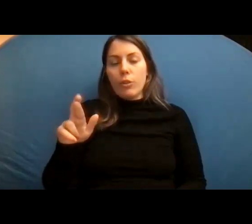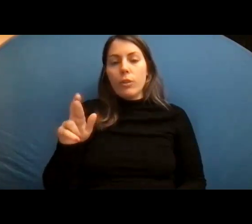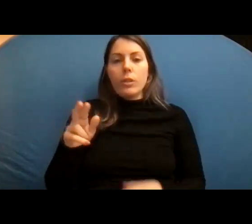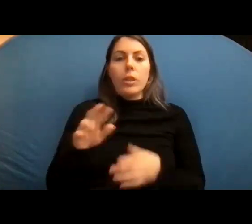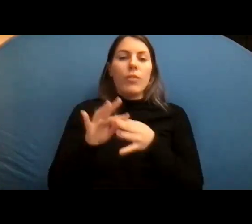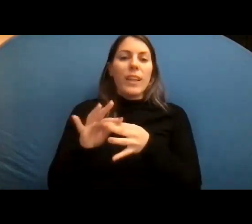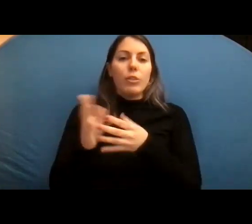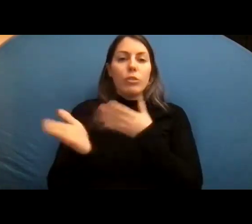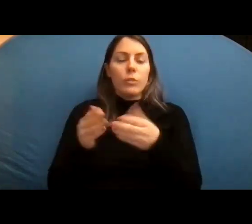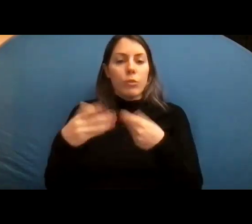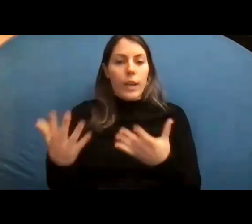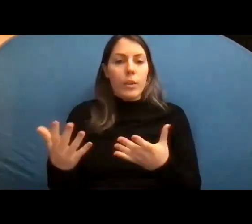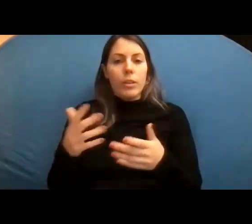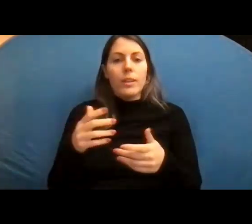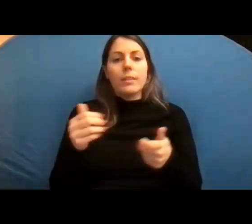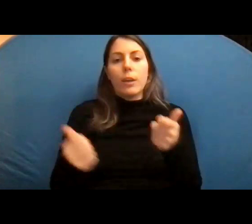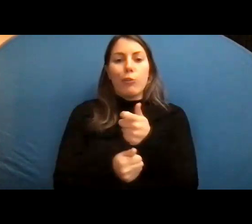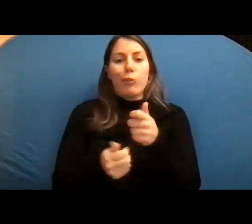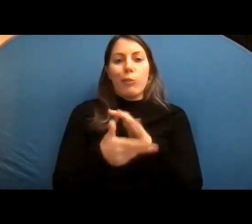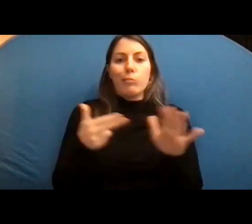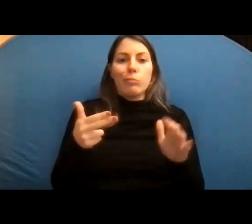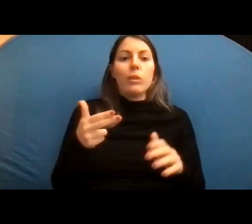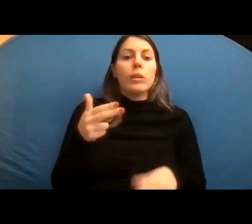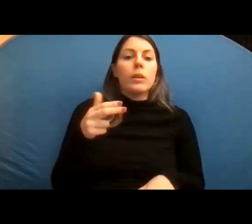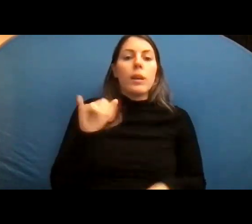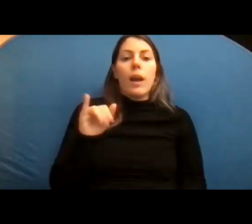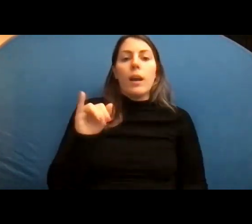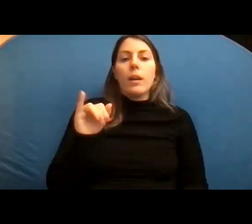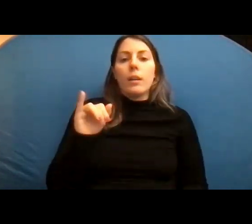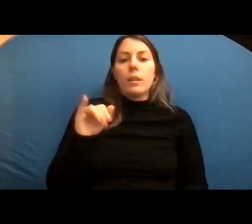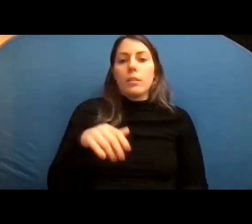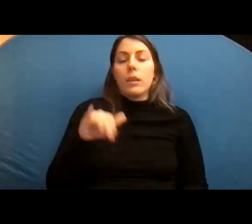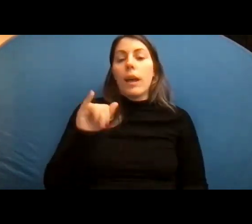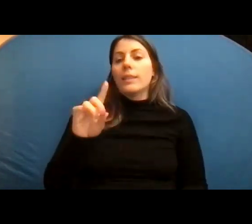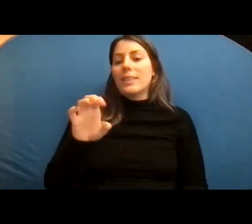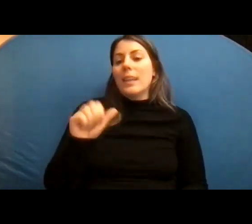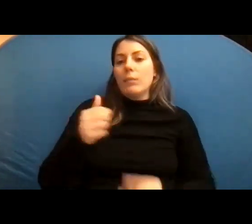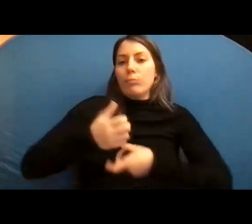in the school system who are Deaf, hard of hearing, deafblind, those interpreters are labeled what's called a "related service provider," and that's under the law that's called IDEA, the Individuals